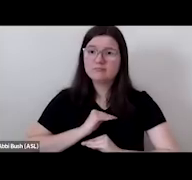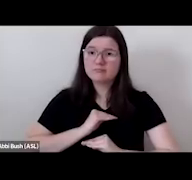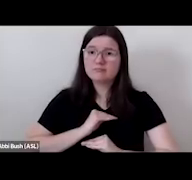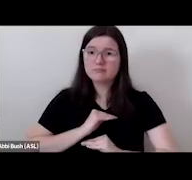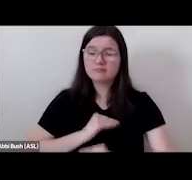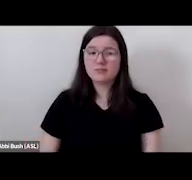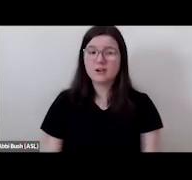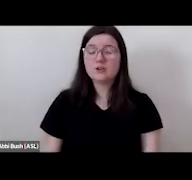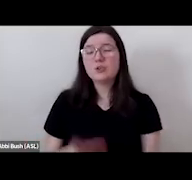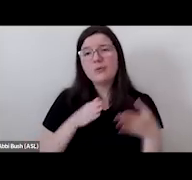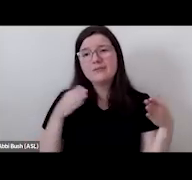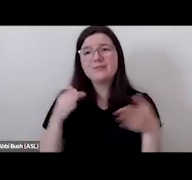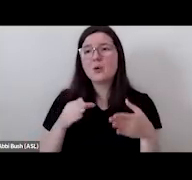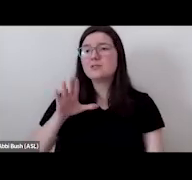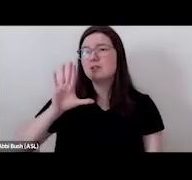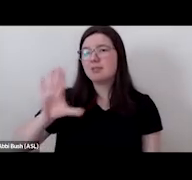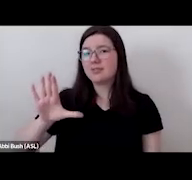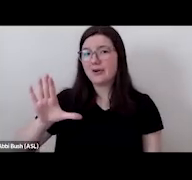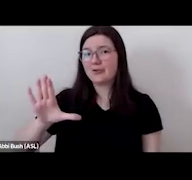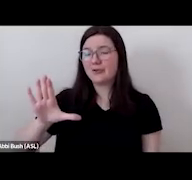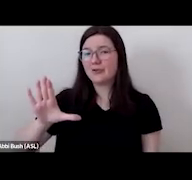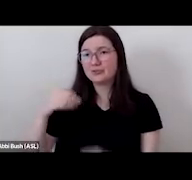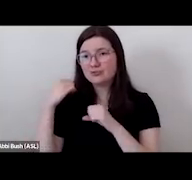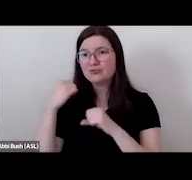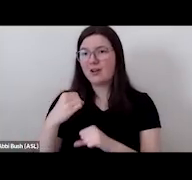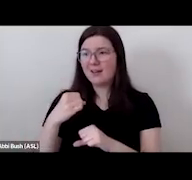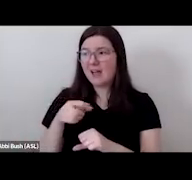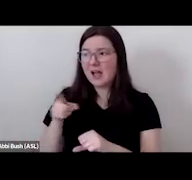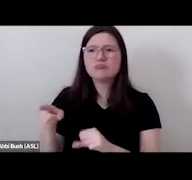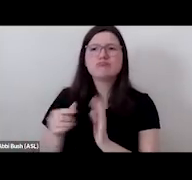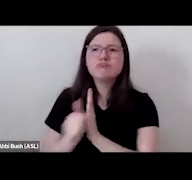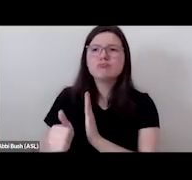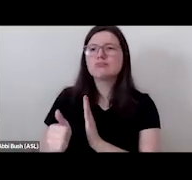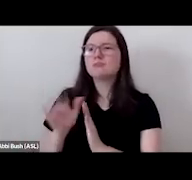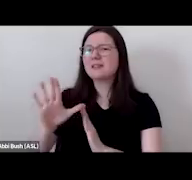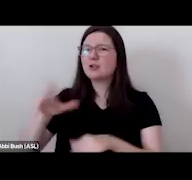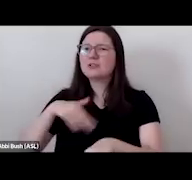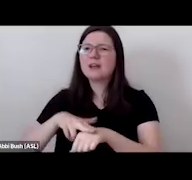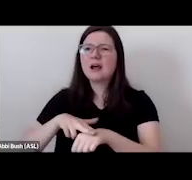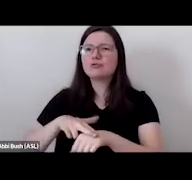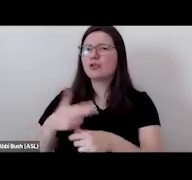Focus on their strengths. What are they good at? What are they inclined to do naturally, what have they already done in the past?